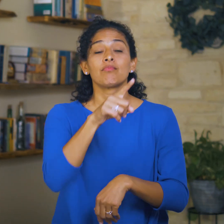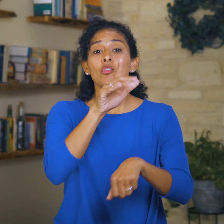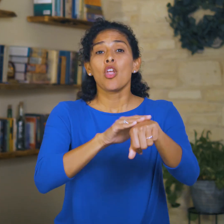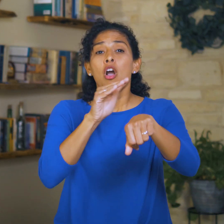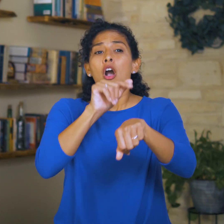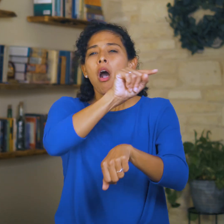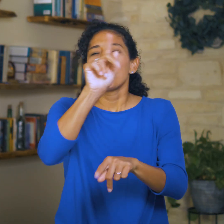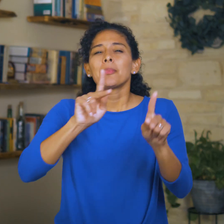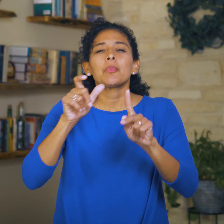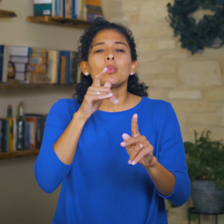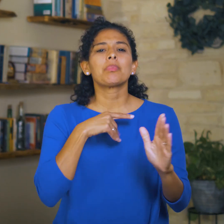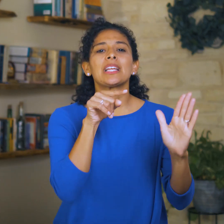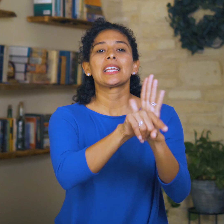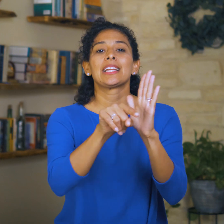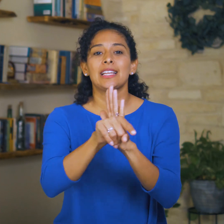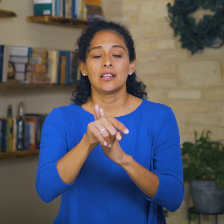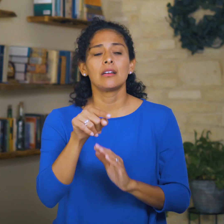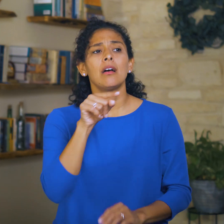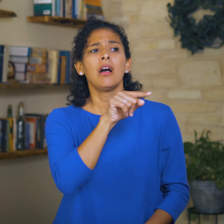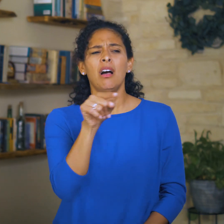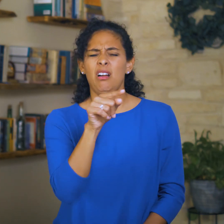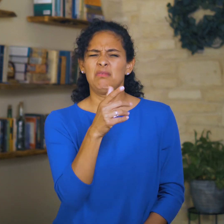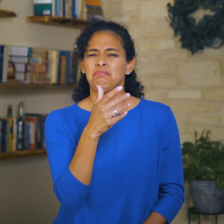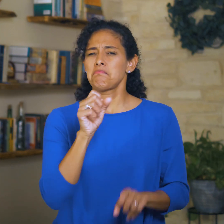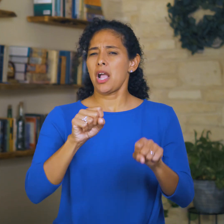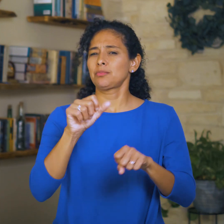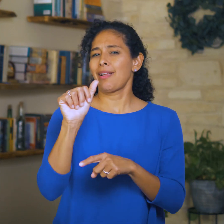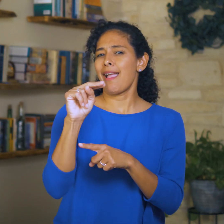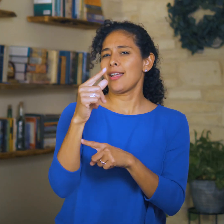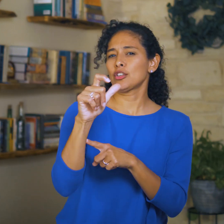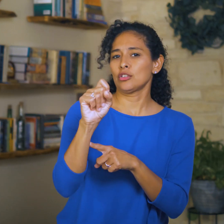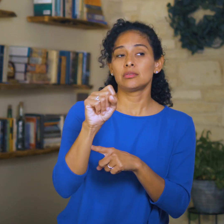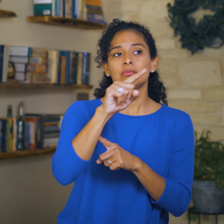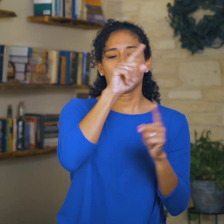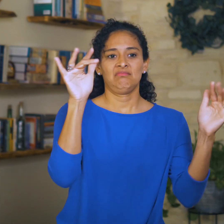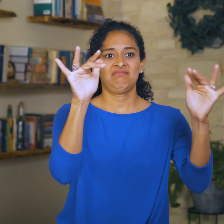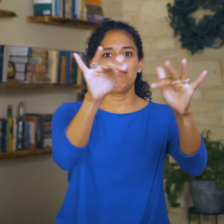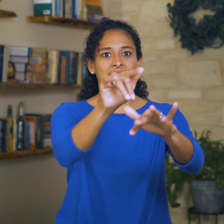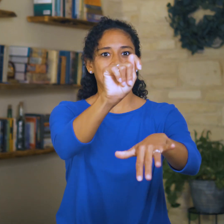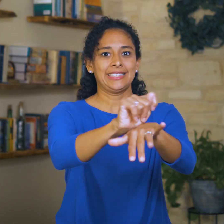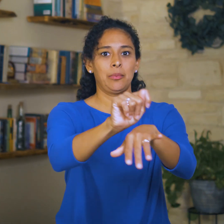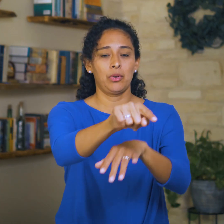He summons executioners—almost certainly angels—to the temple.